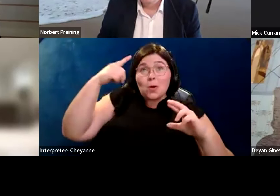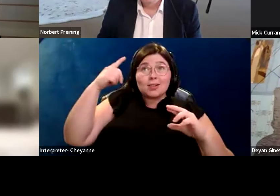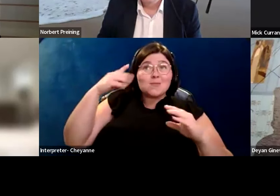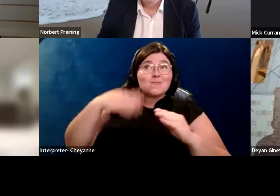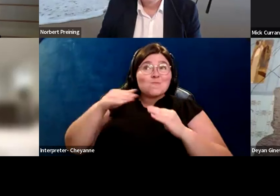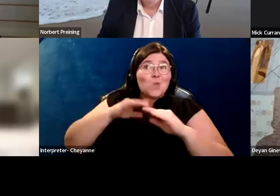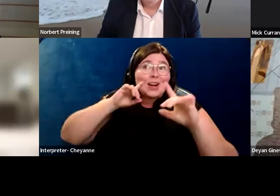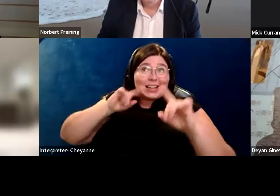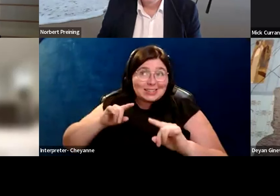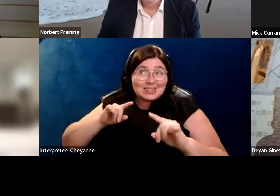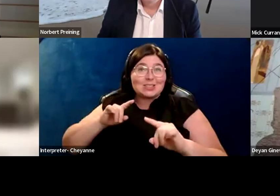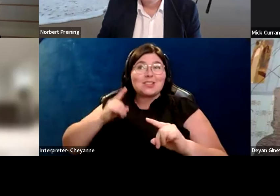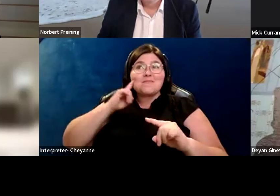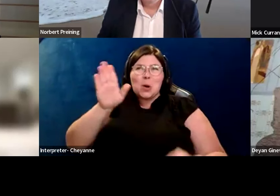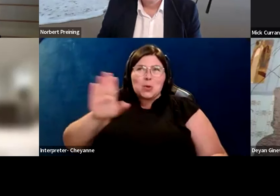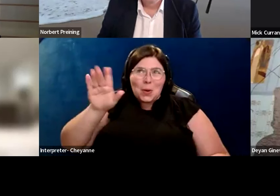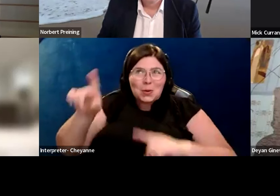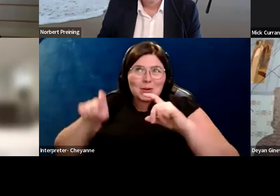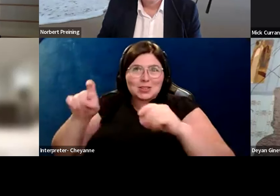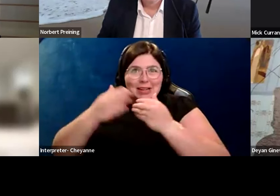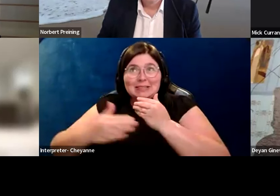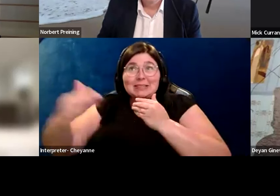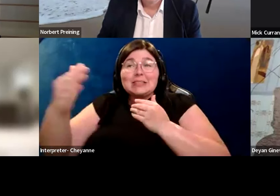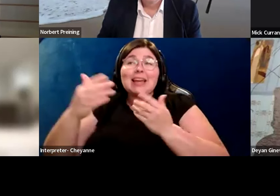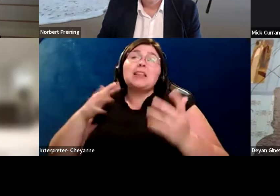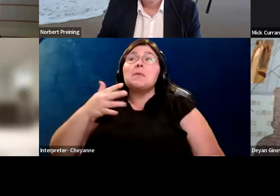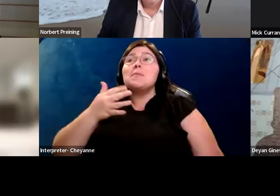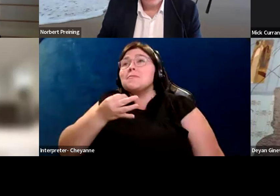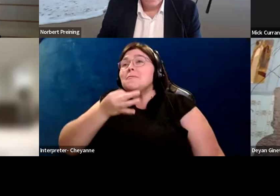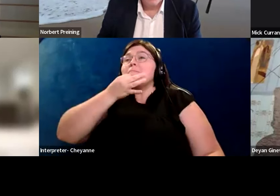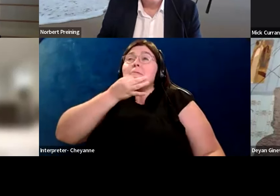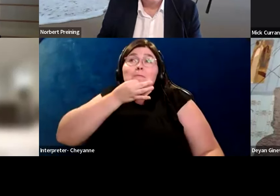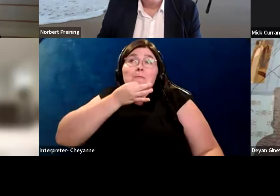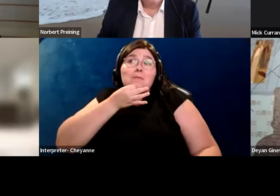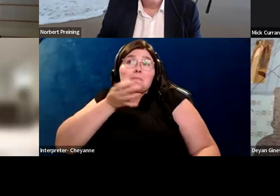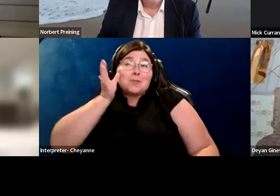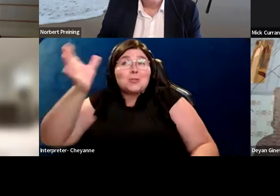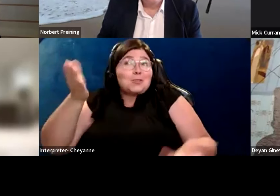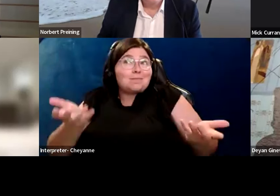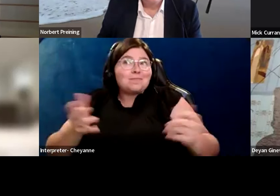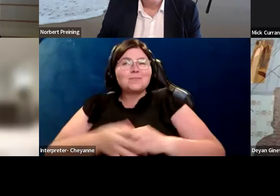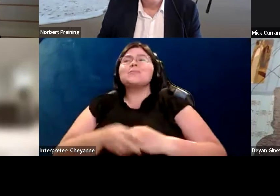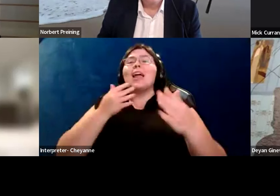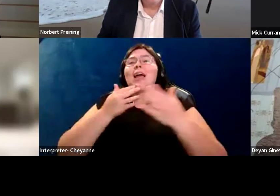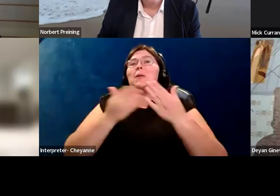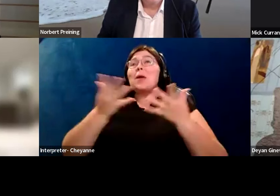to your wonderful questions in the nearish future. And just want to say, on behalf of arXiv,